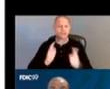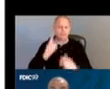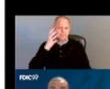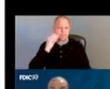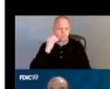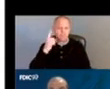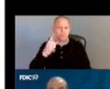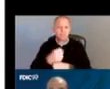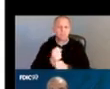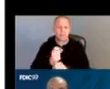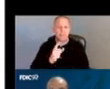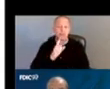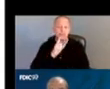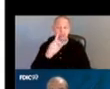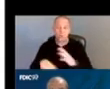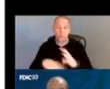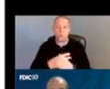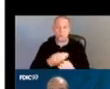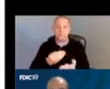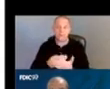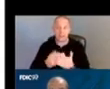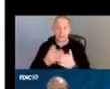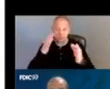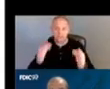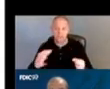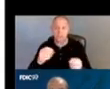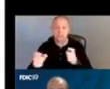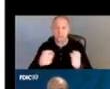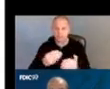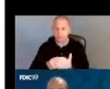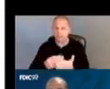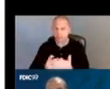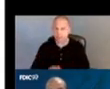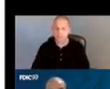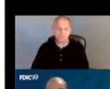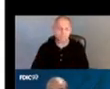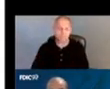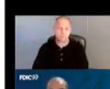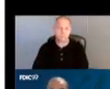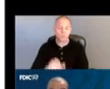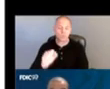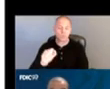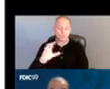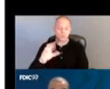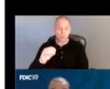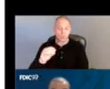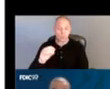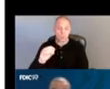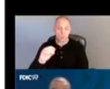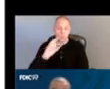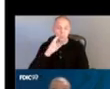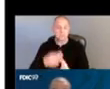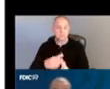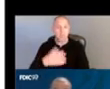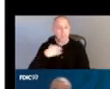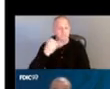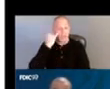real world financial decisions and manage your money. What it is like to have an account